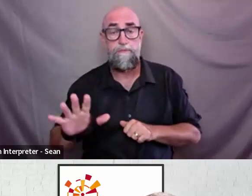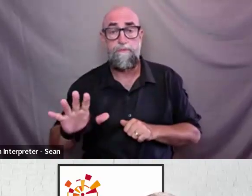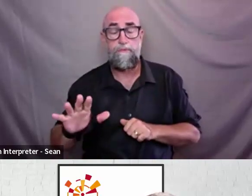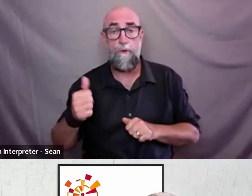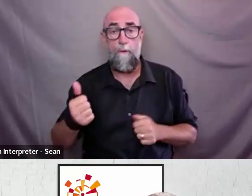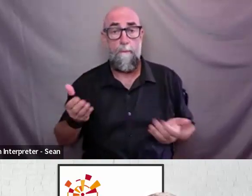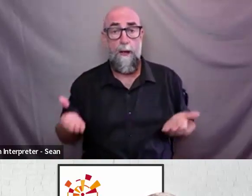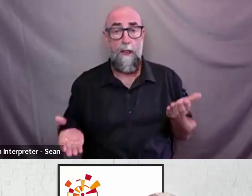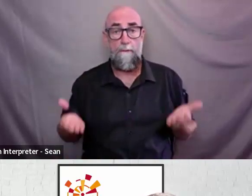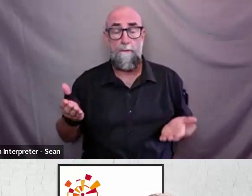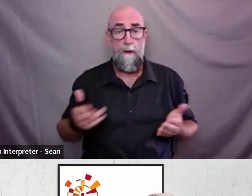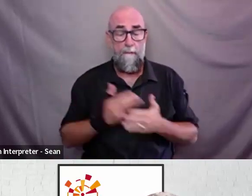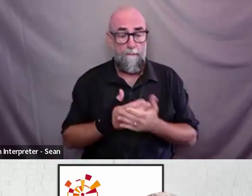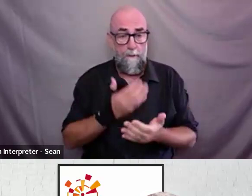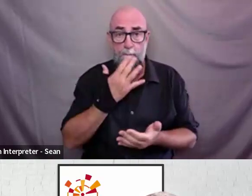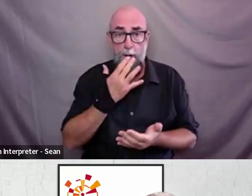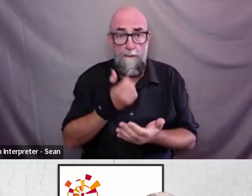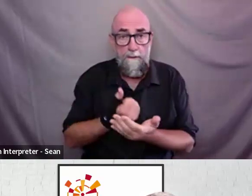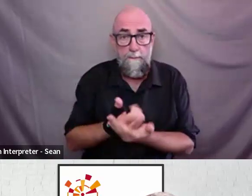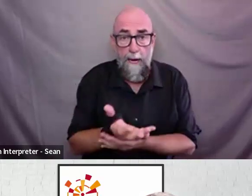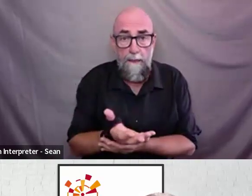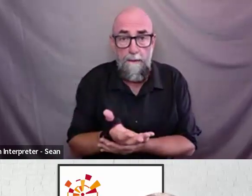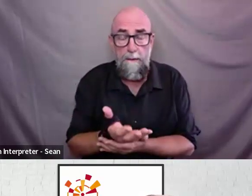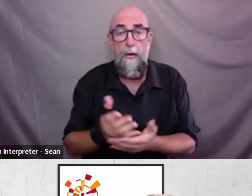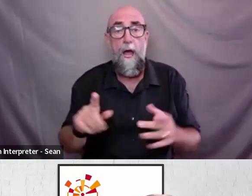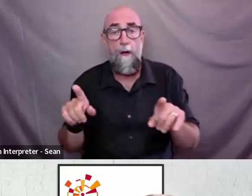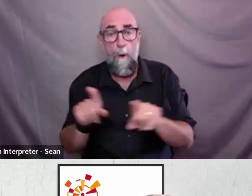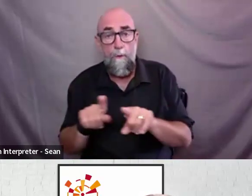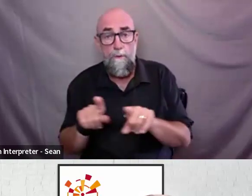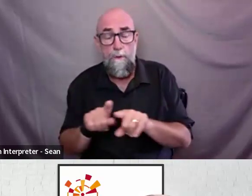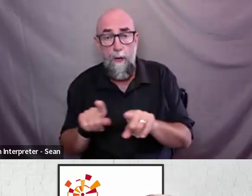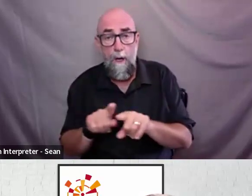work in their pyjamas, which can be healthy for some people.